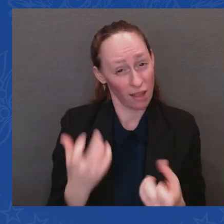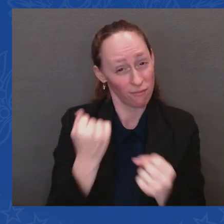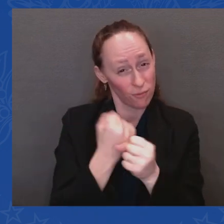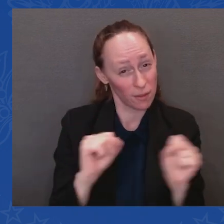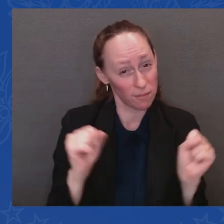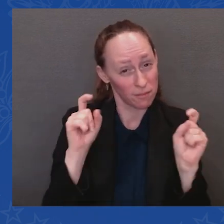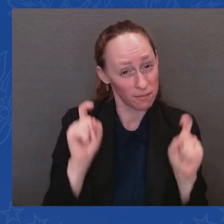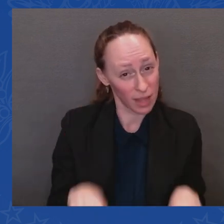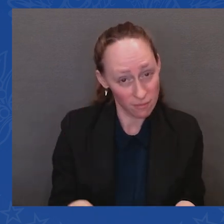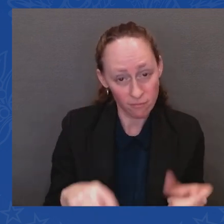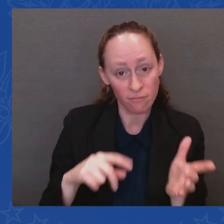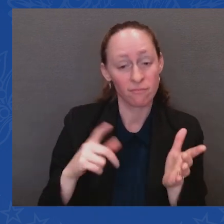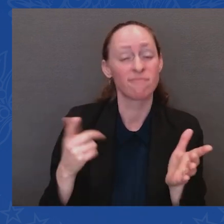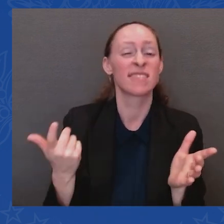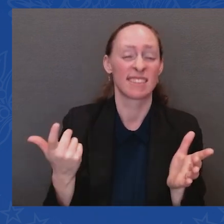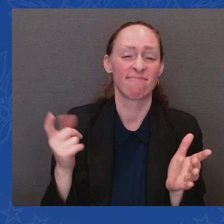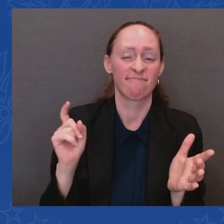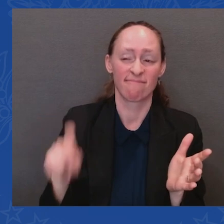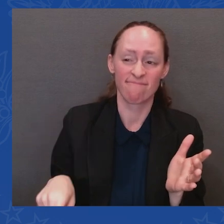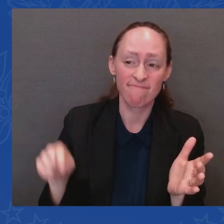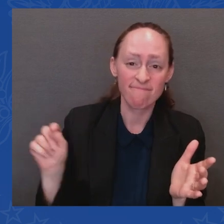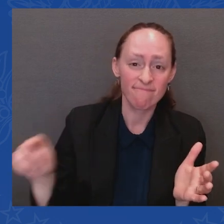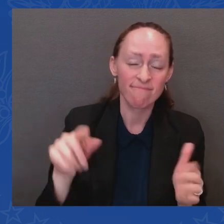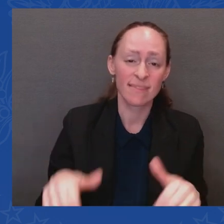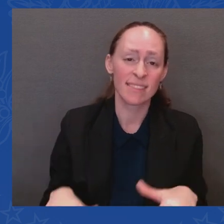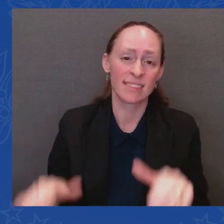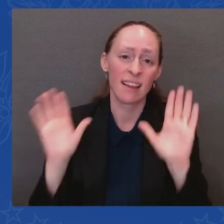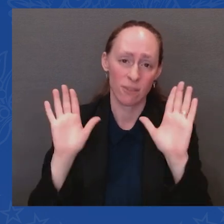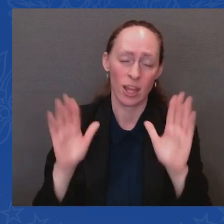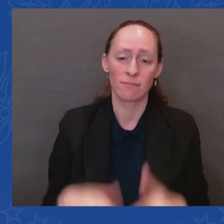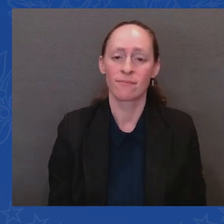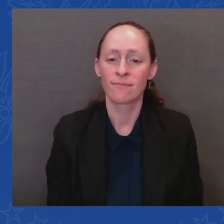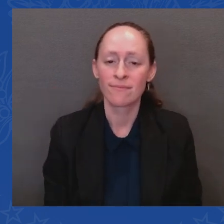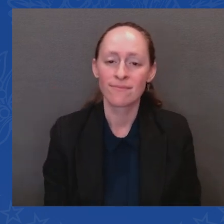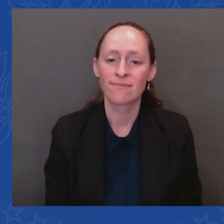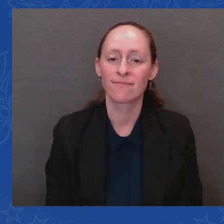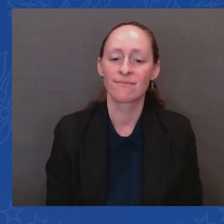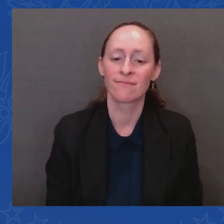For all the veterans, regardless of their service and the error of which they served,